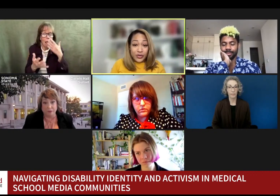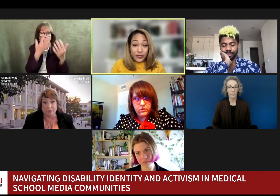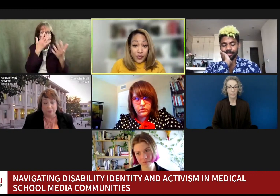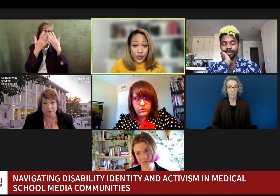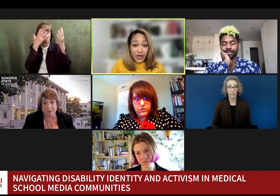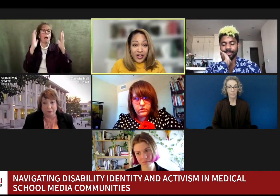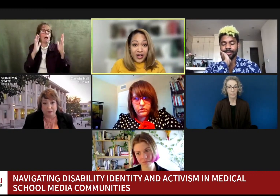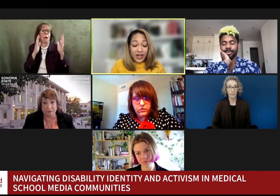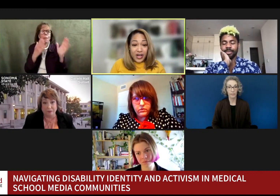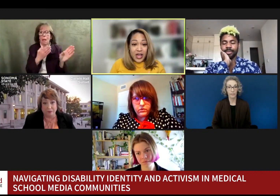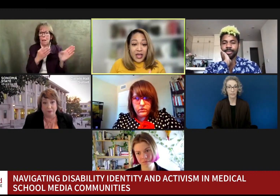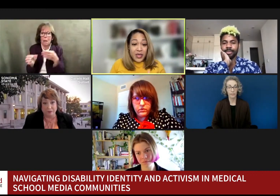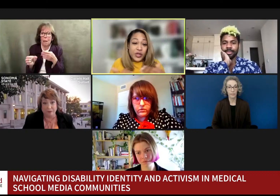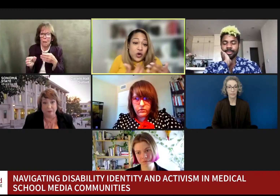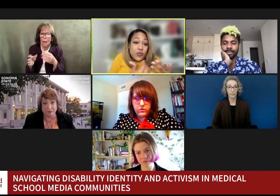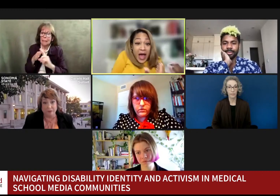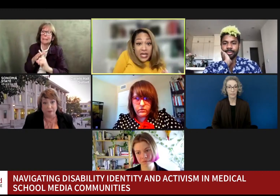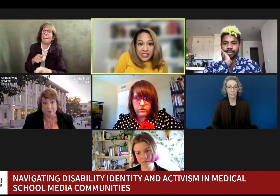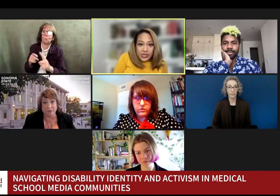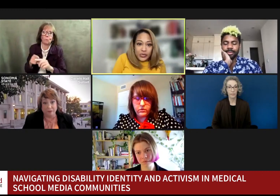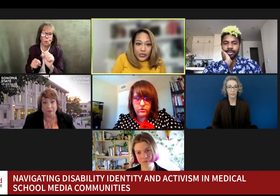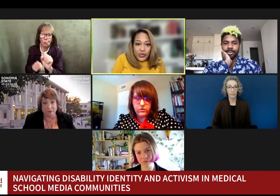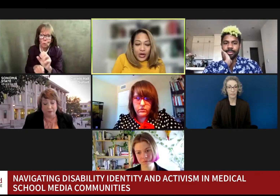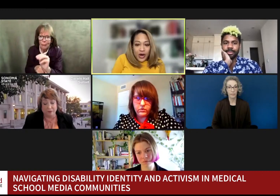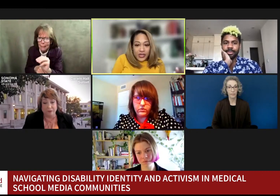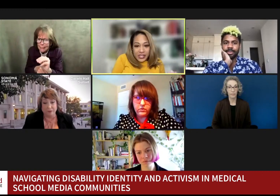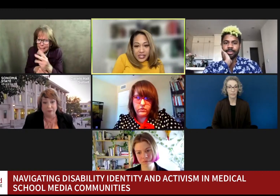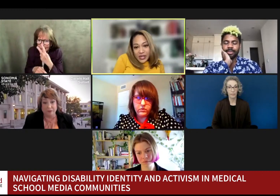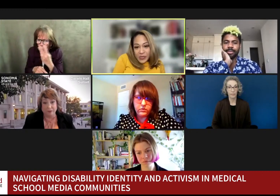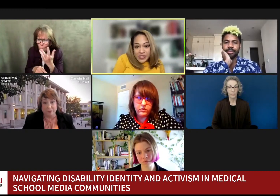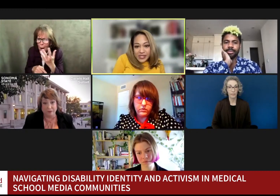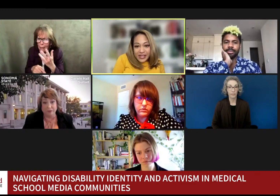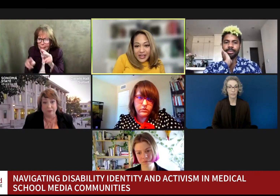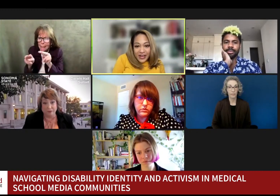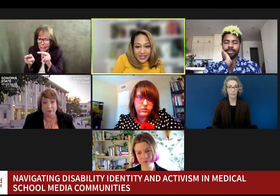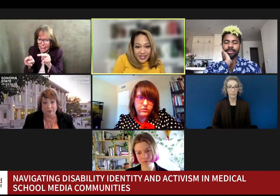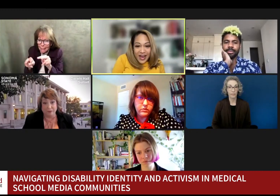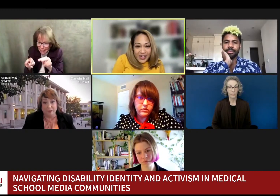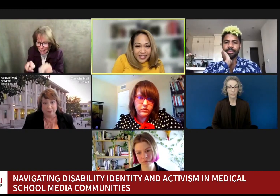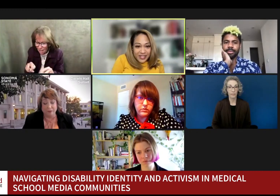looking for. And then we go back to our systems, outside in society,